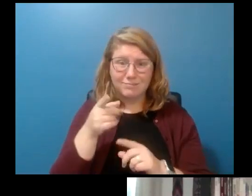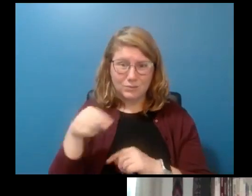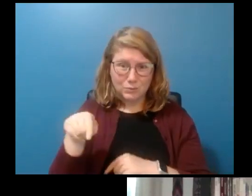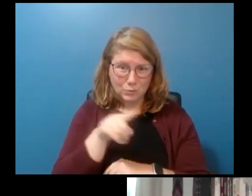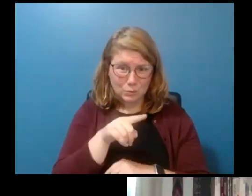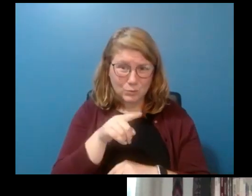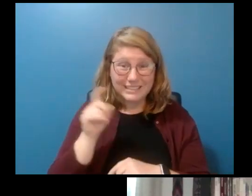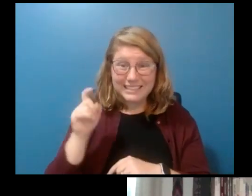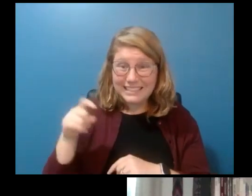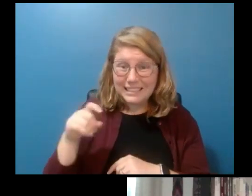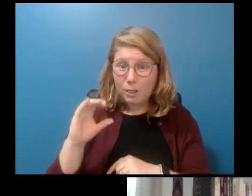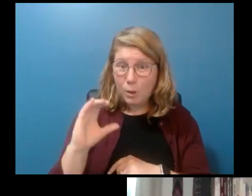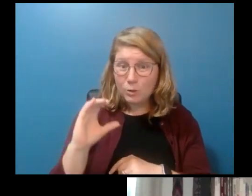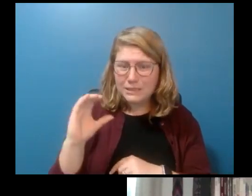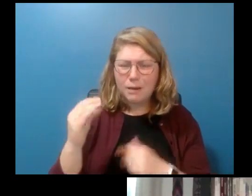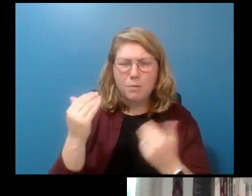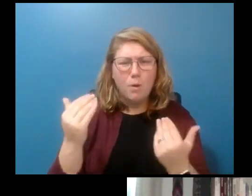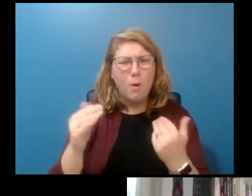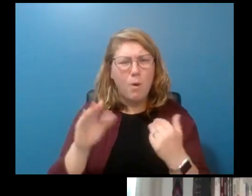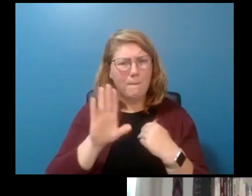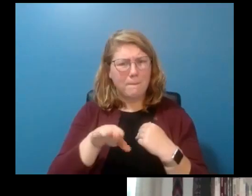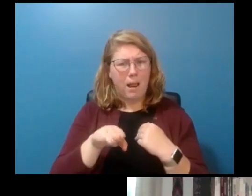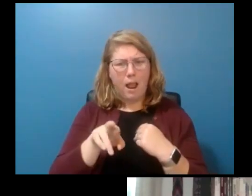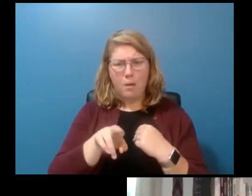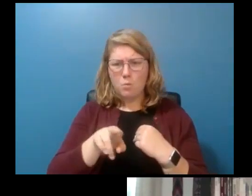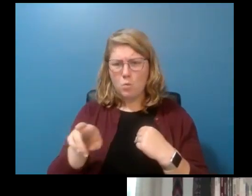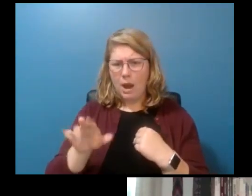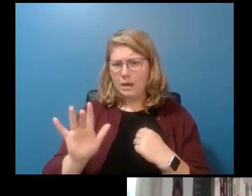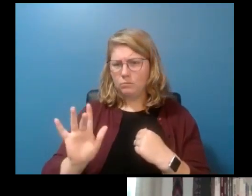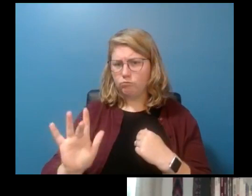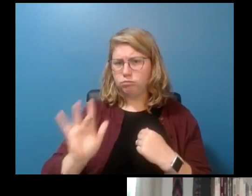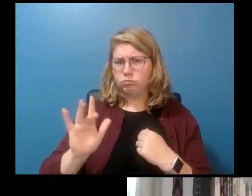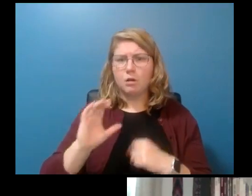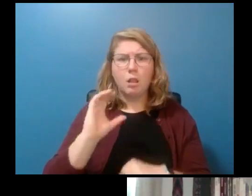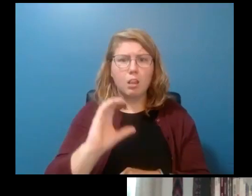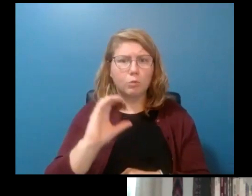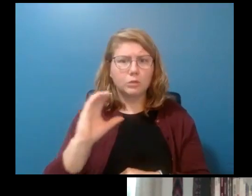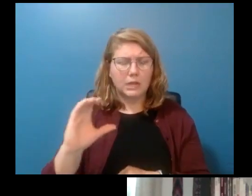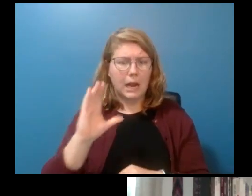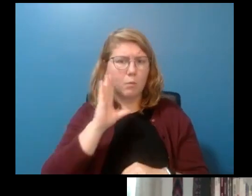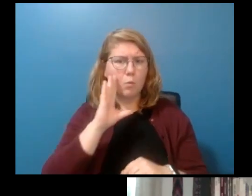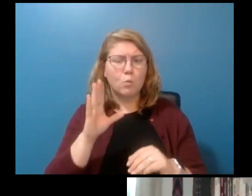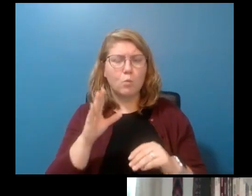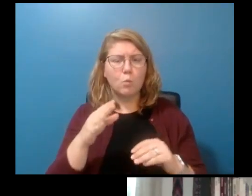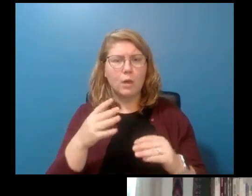We will be taking questions in the comments, so throughout our presentation, once we open up